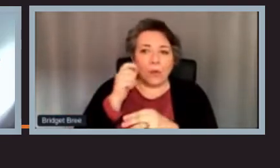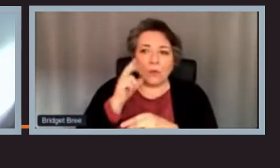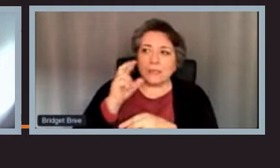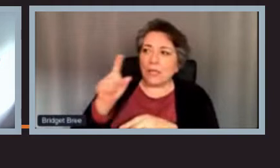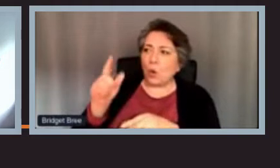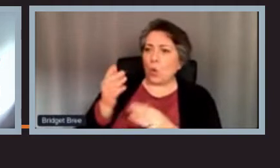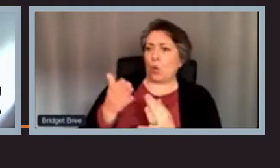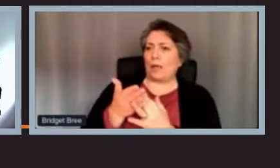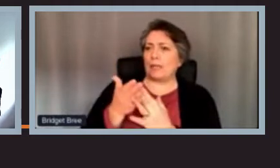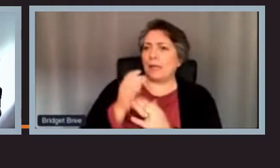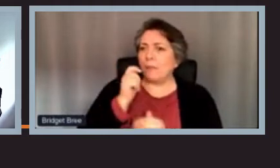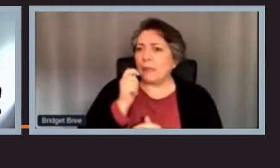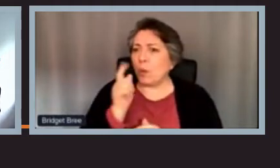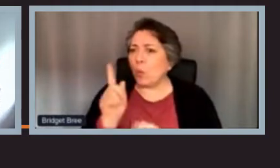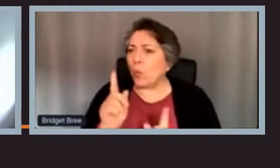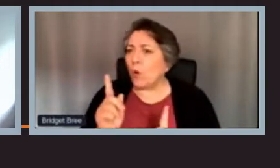how they can make their content more accessible.